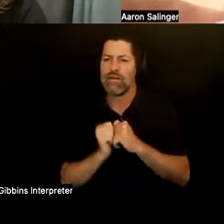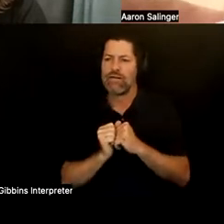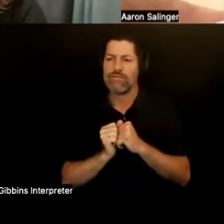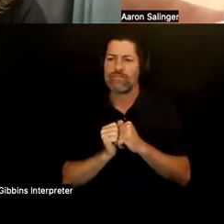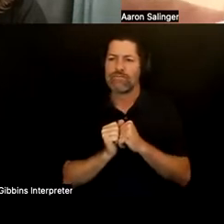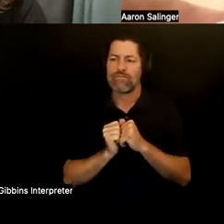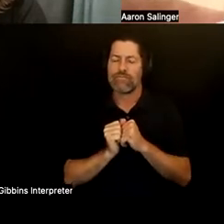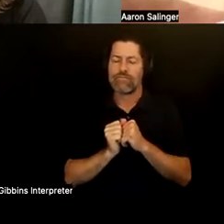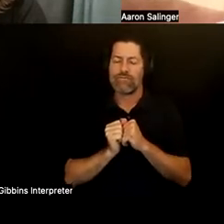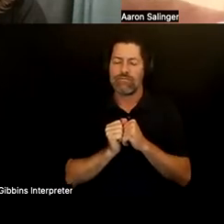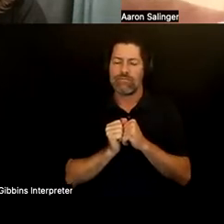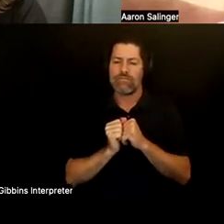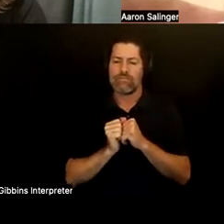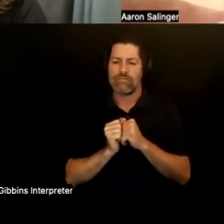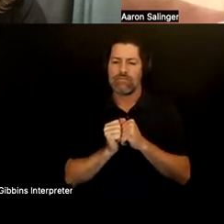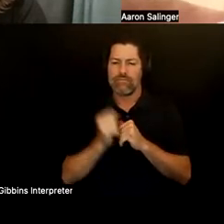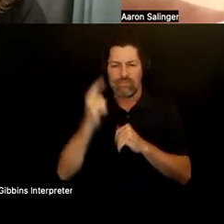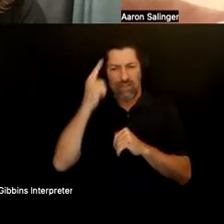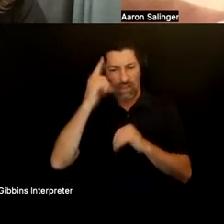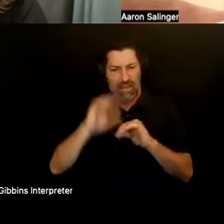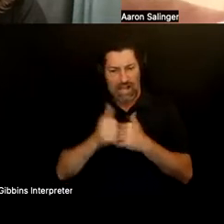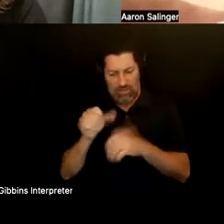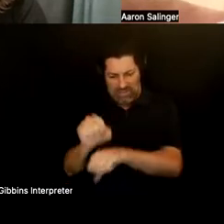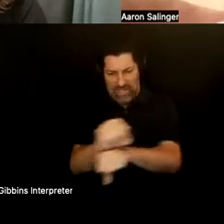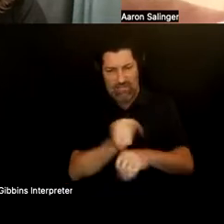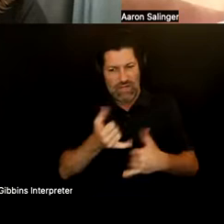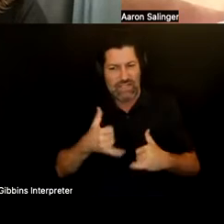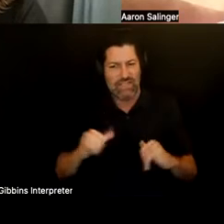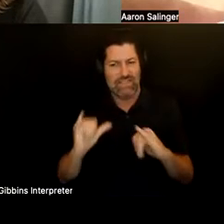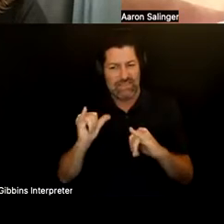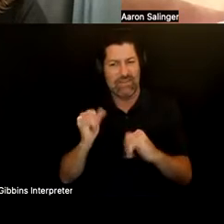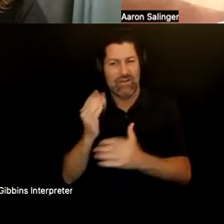how slavery is still enmeshed in our world today.